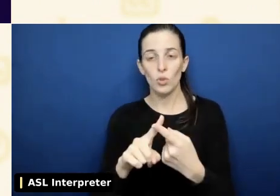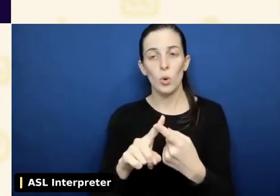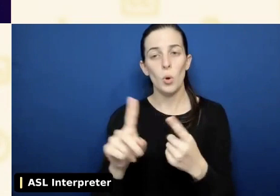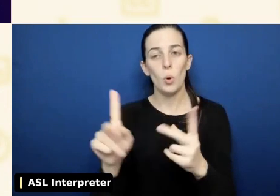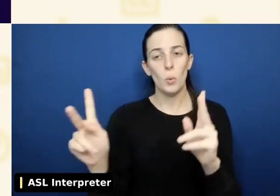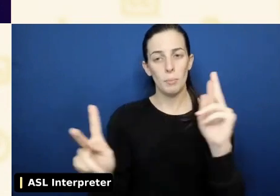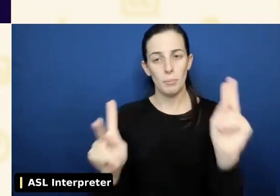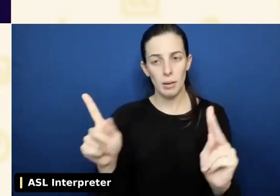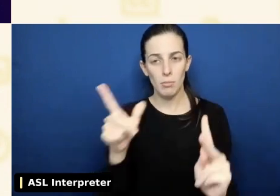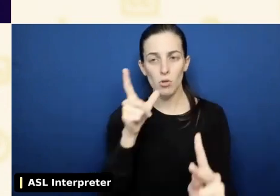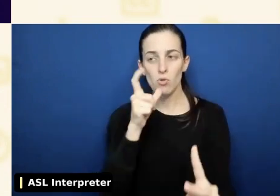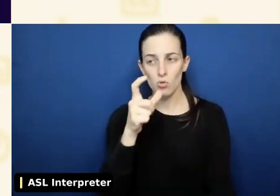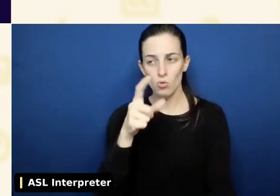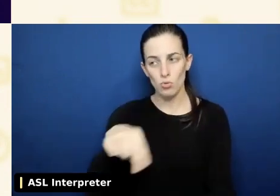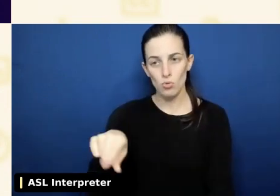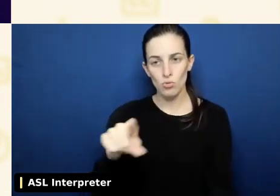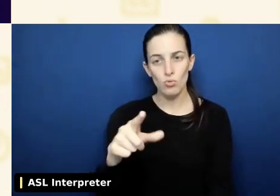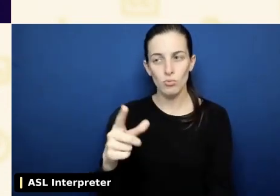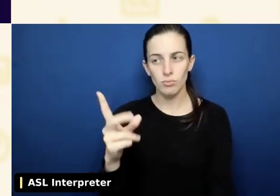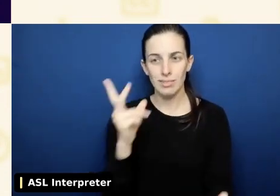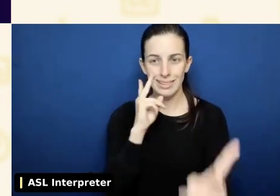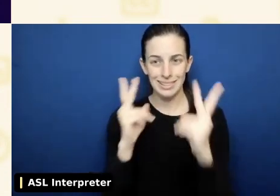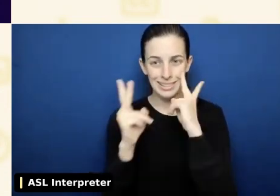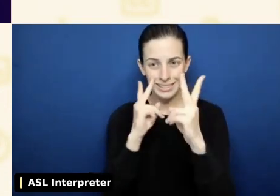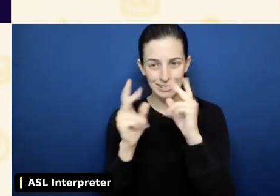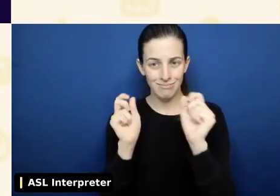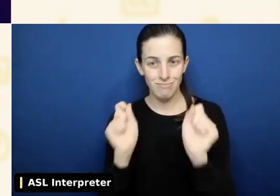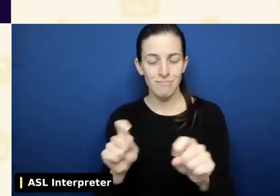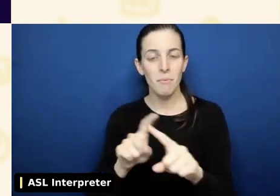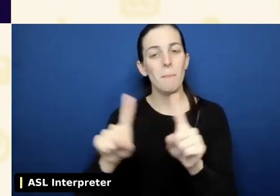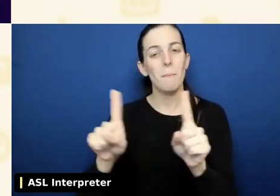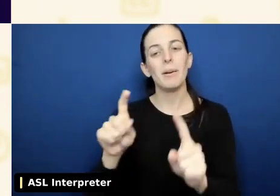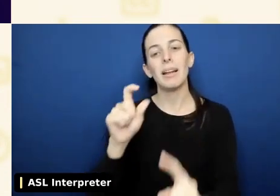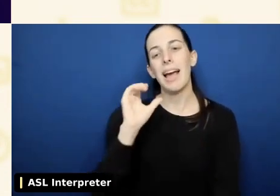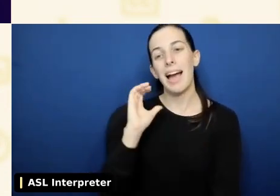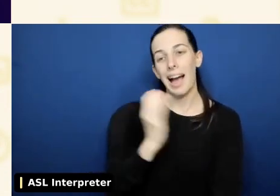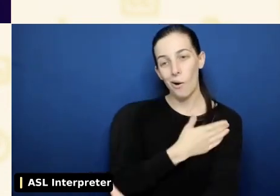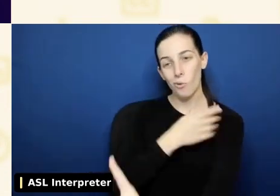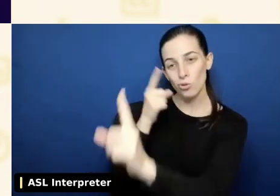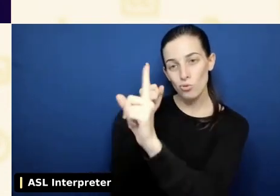with this was not to make something that only sighted people can use.